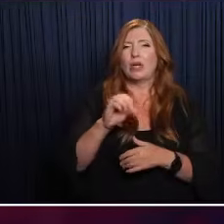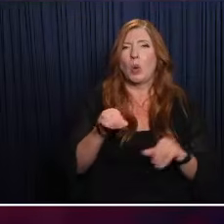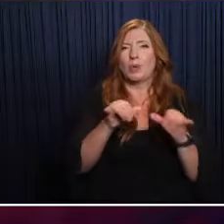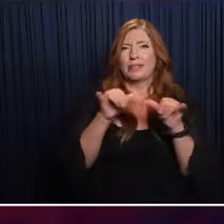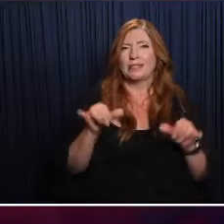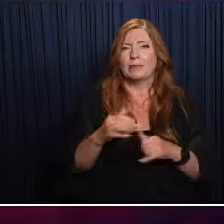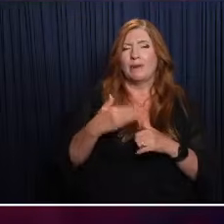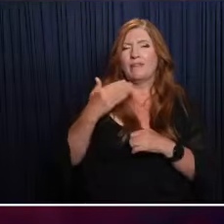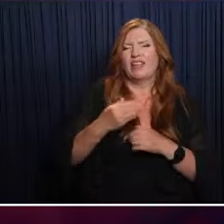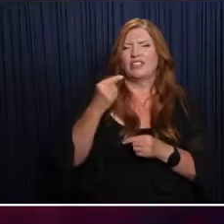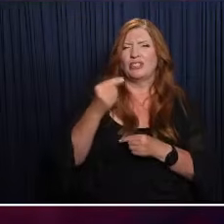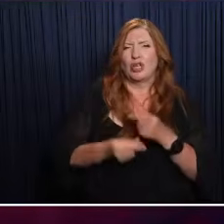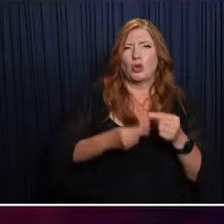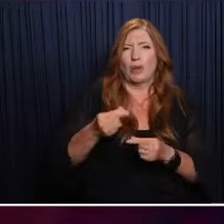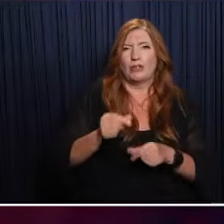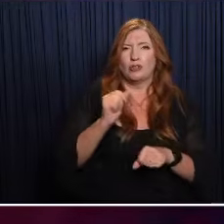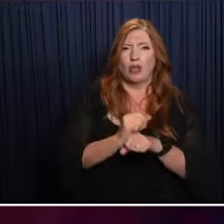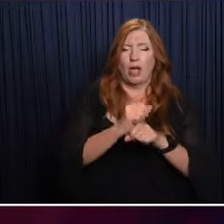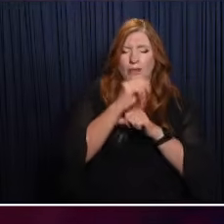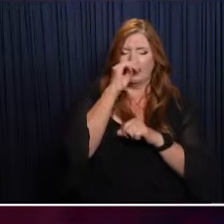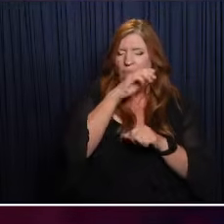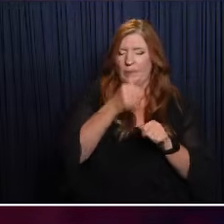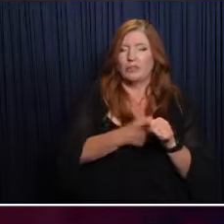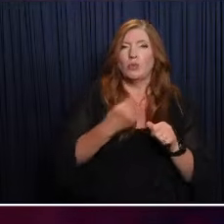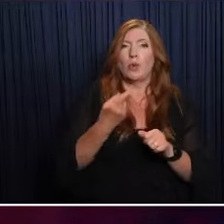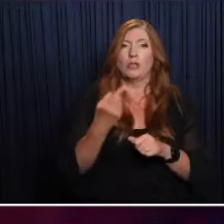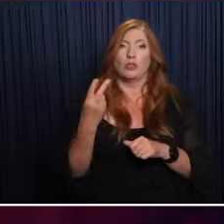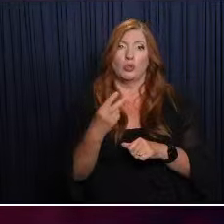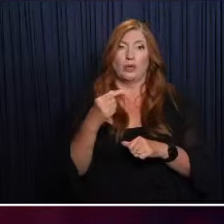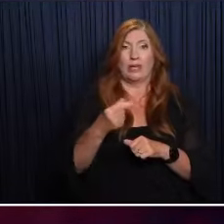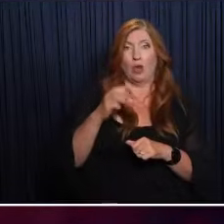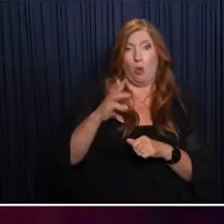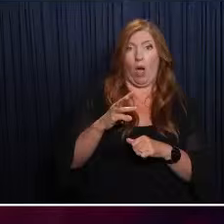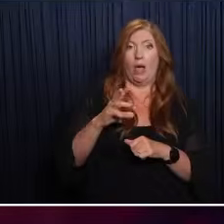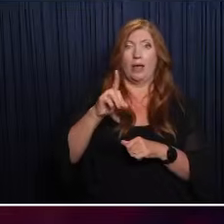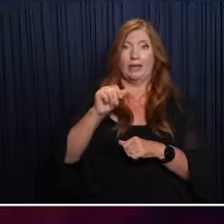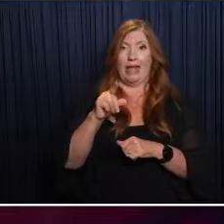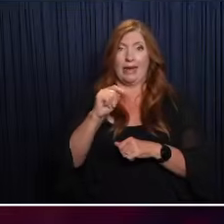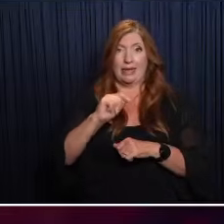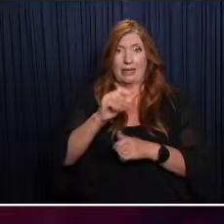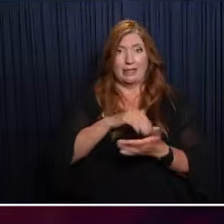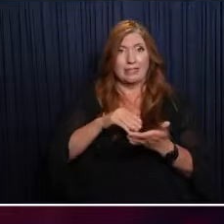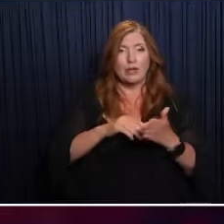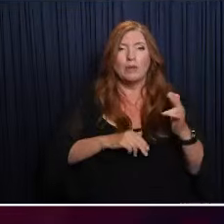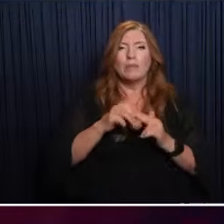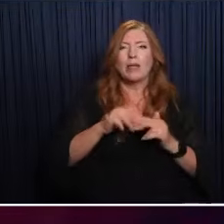DATA CENTERS WILL FOLLOW AND THE ECOSYSTEM DEVELOPMENT OF NEXT